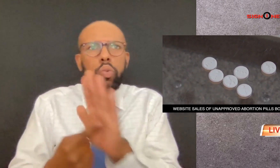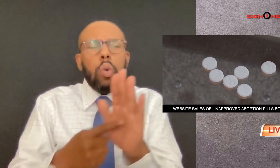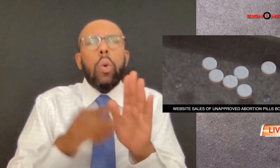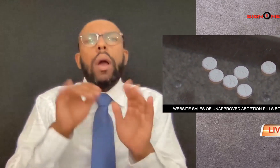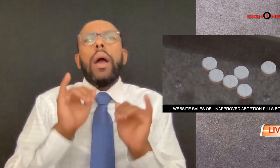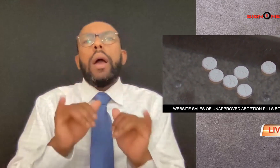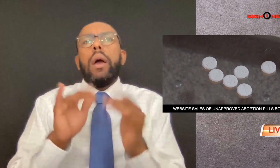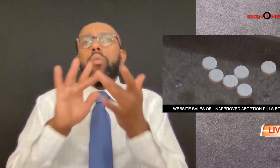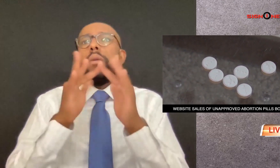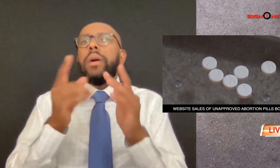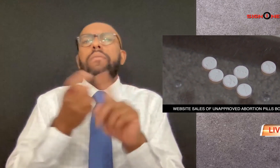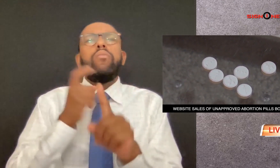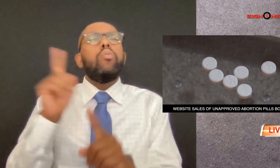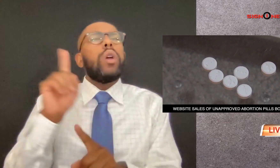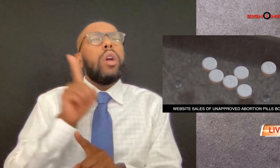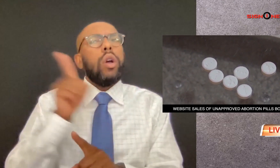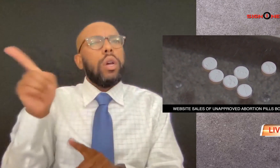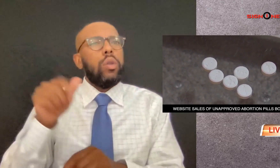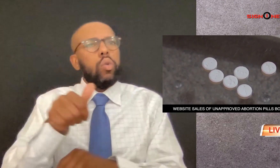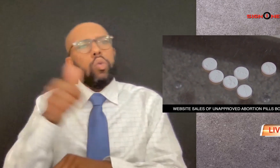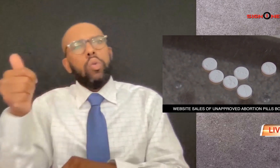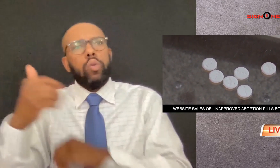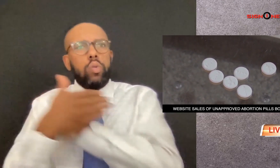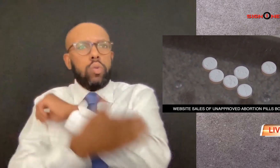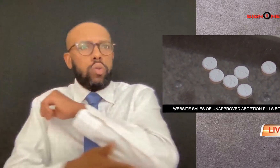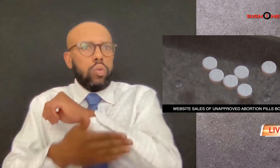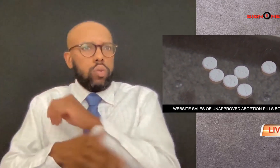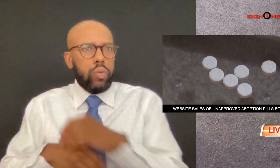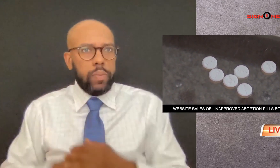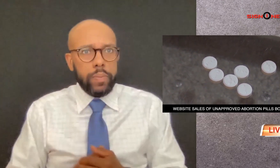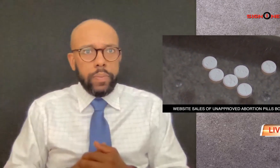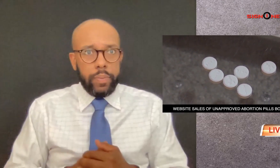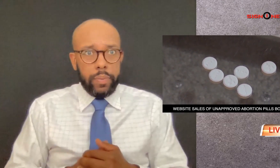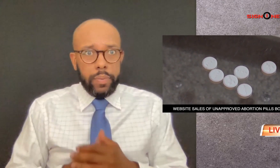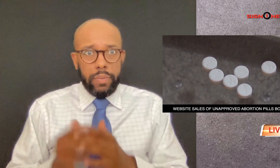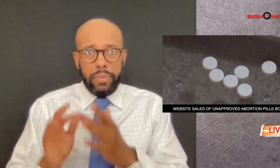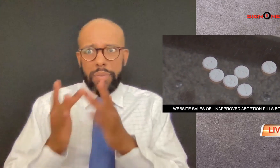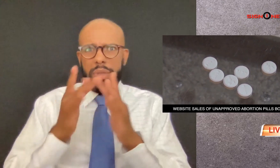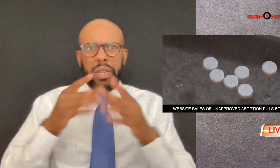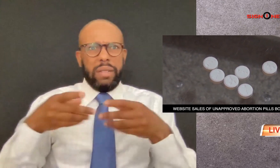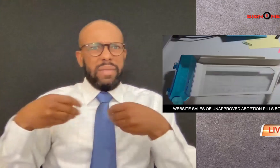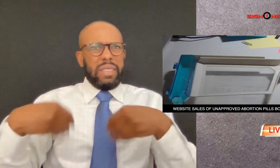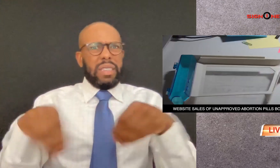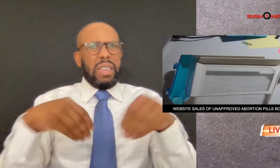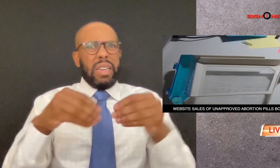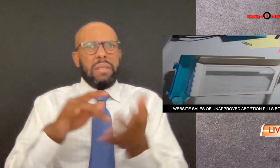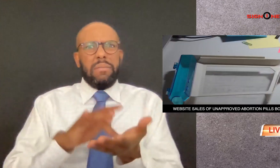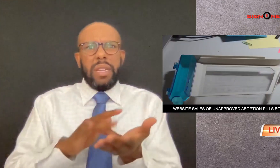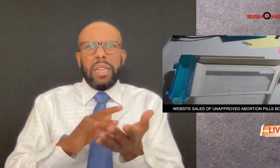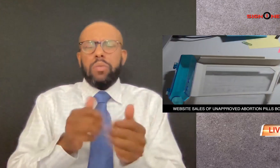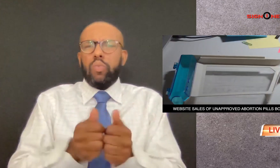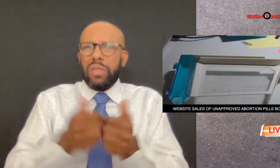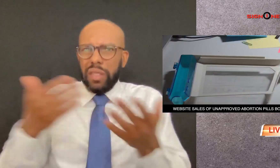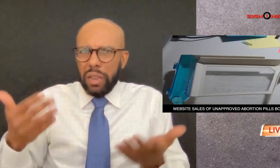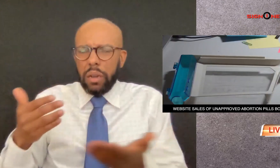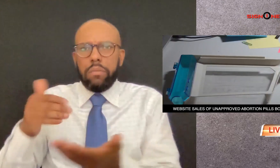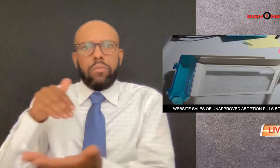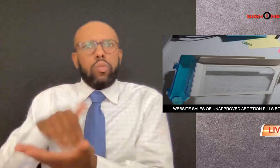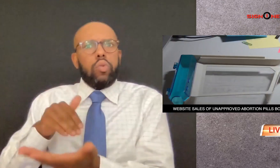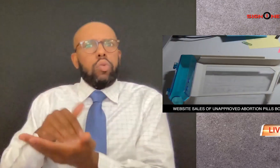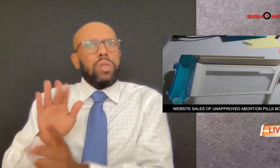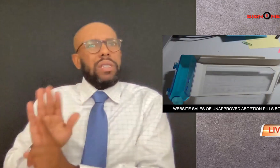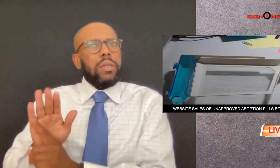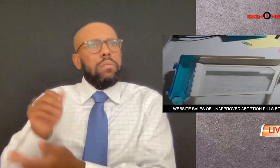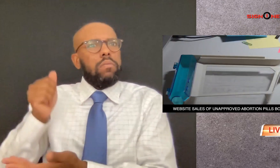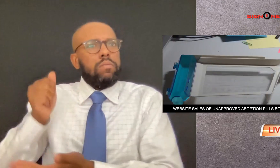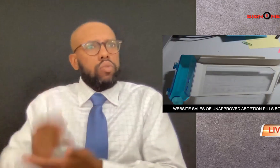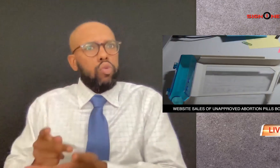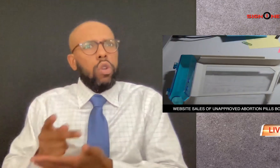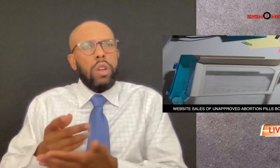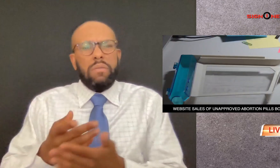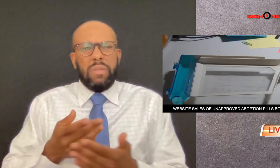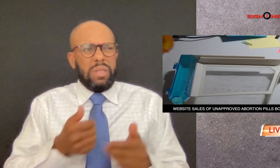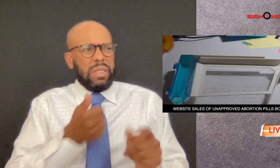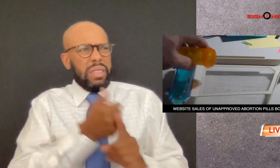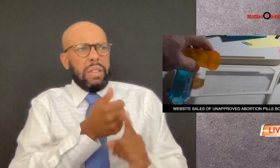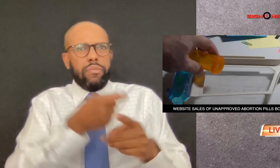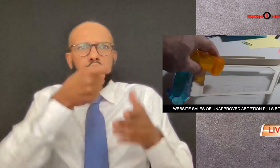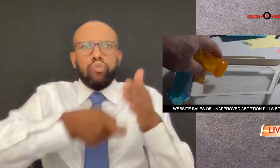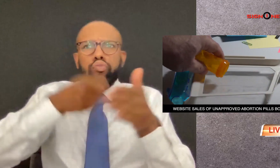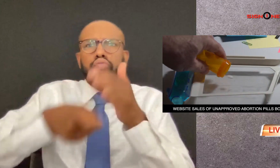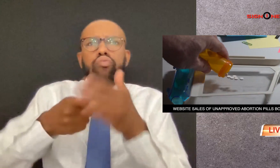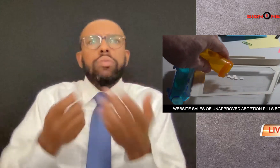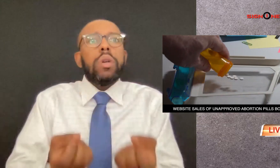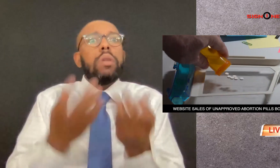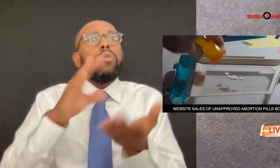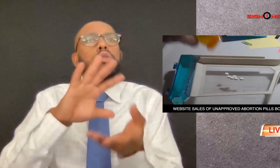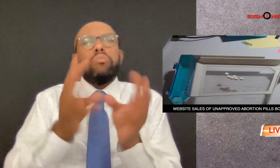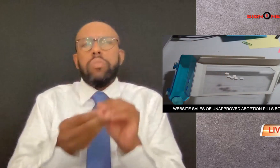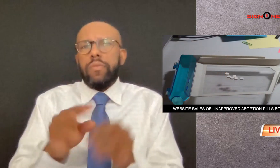many of these sites are registered overseas The sites selling abortion medications without